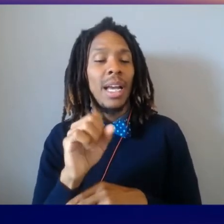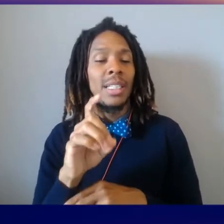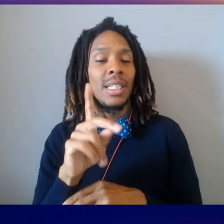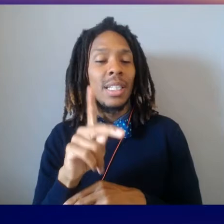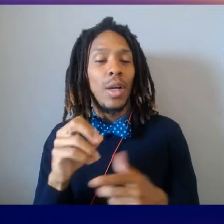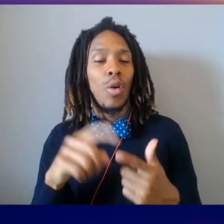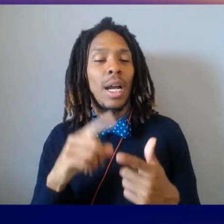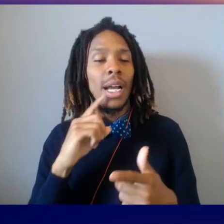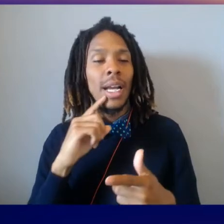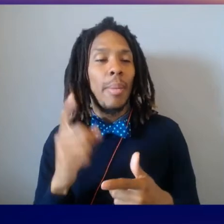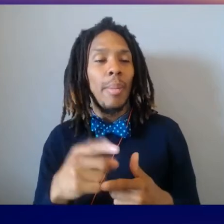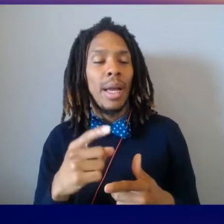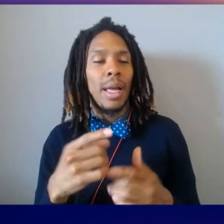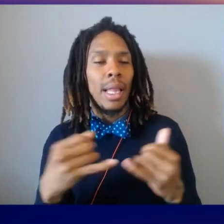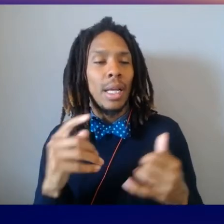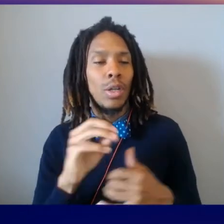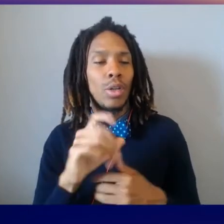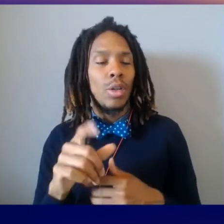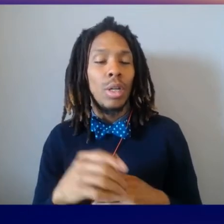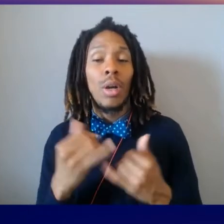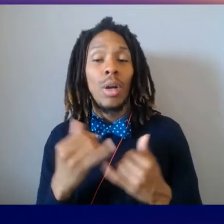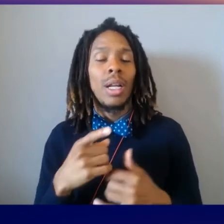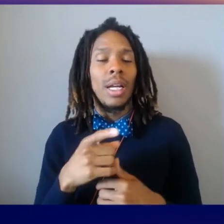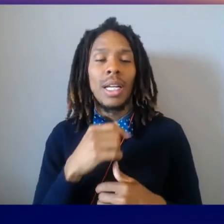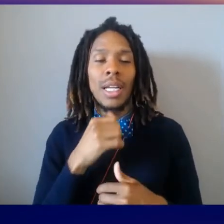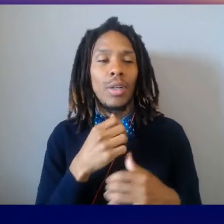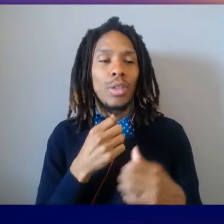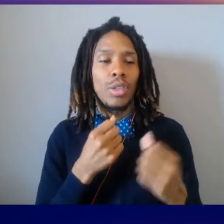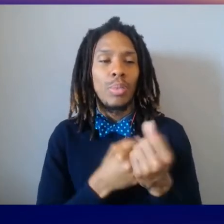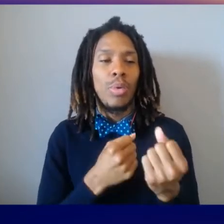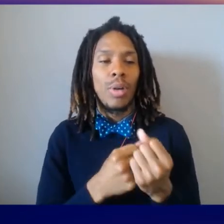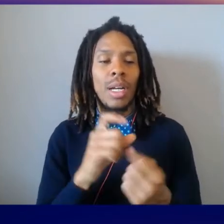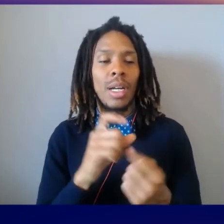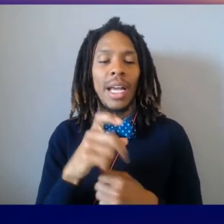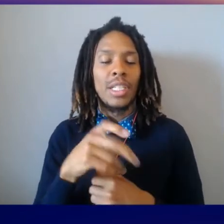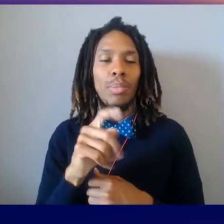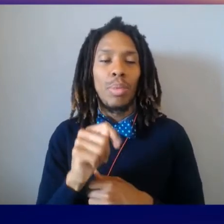Apparently, the console doesn't support export, but you can very easily do it through the command line,